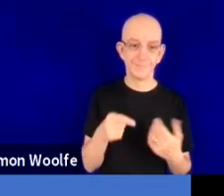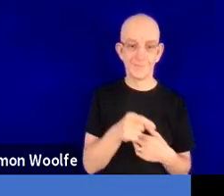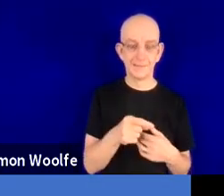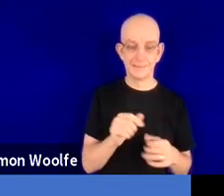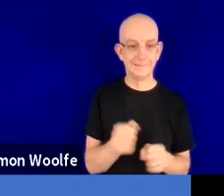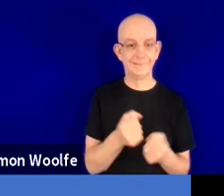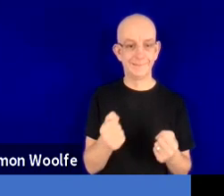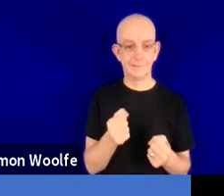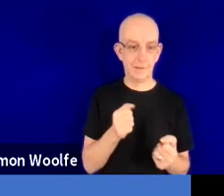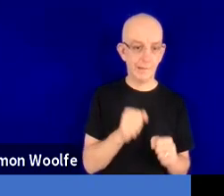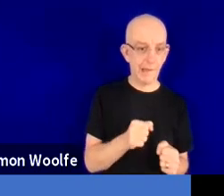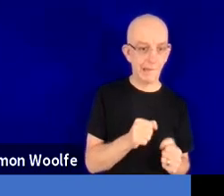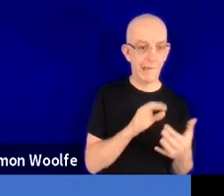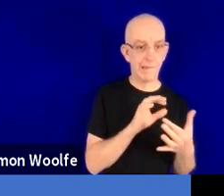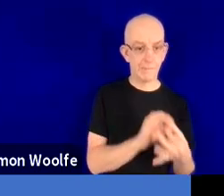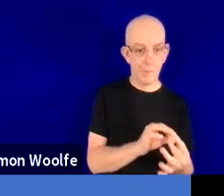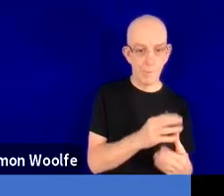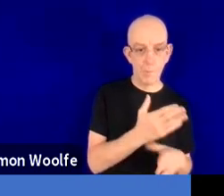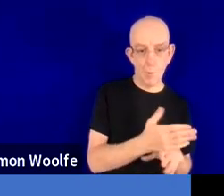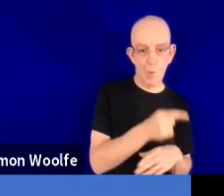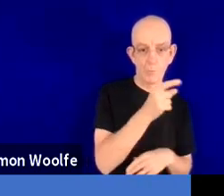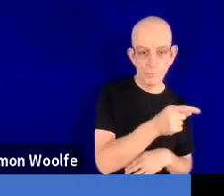but also it excludes a lot of people from support